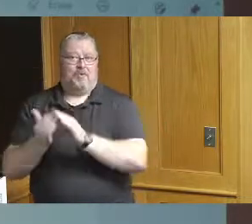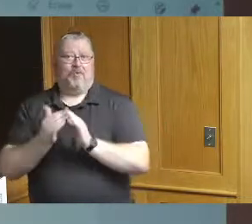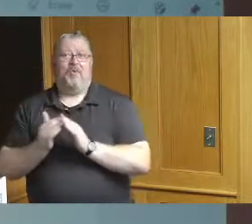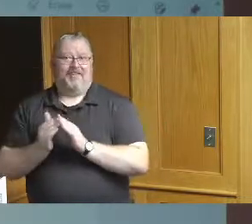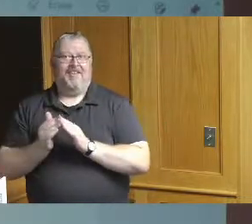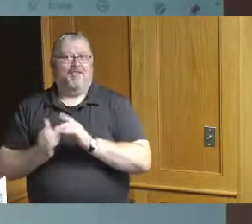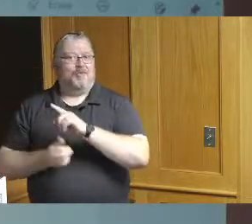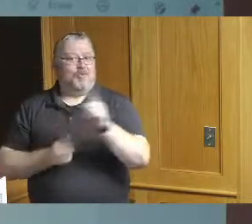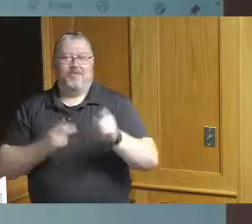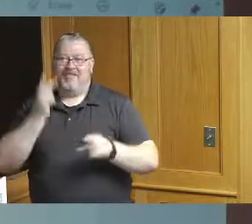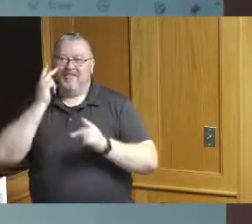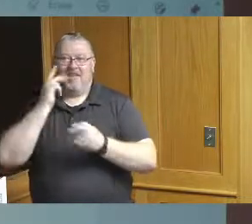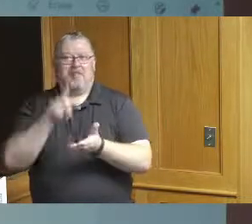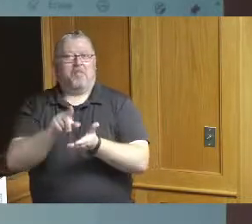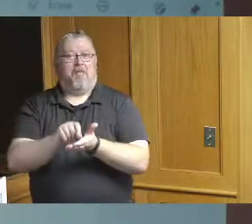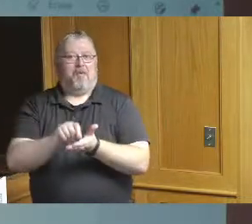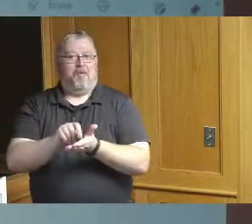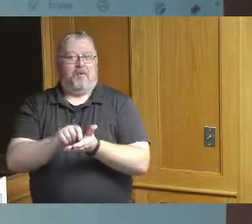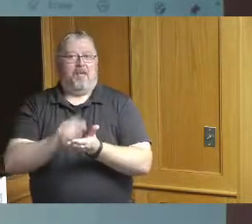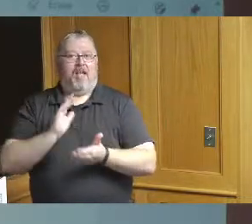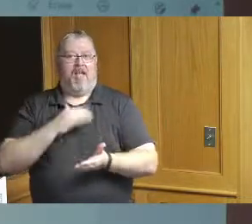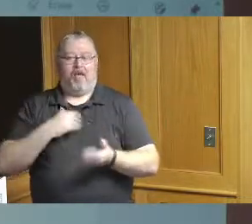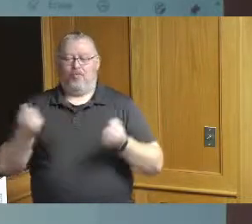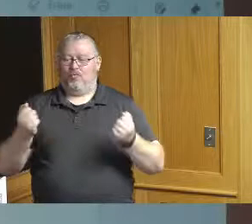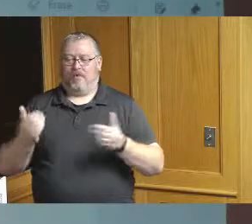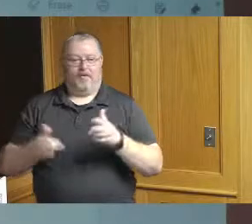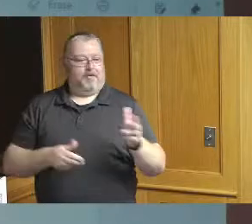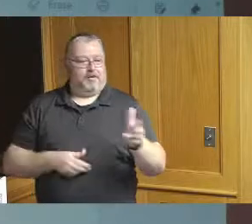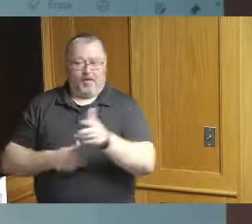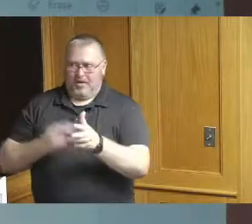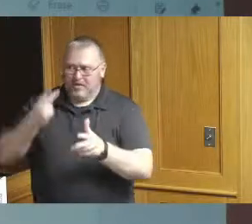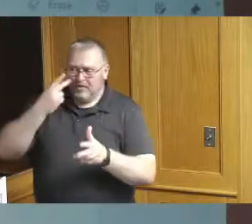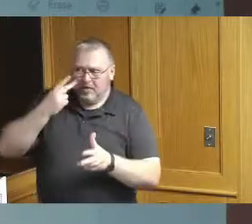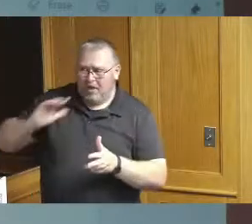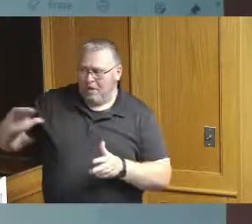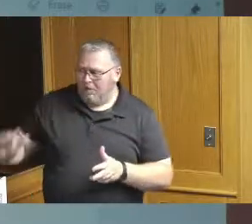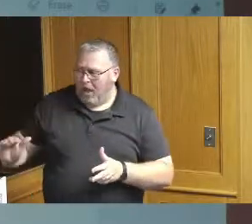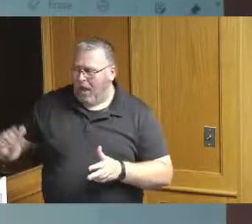you've seen in the paper you know our operators pulling over if they see a small kid on the side